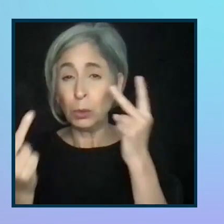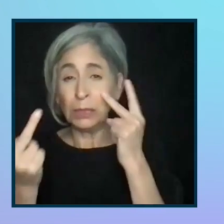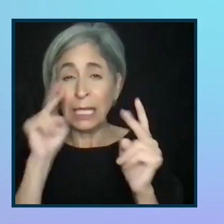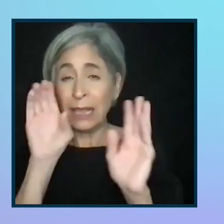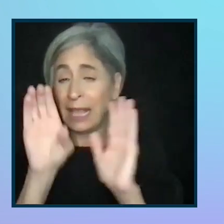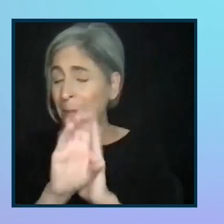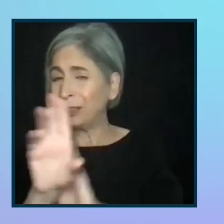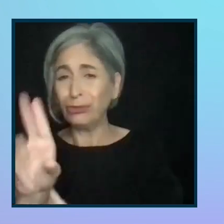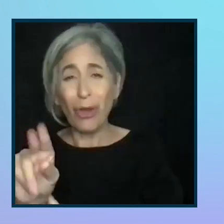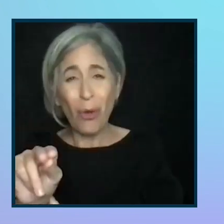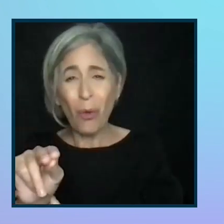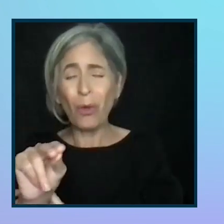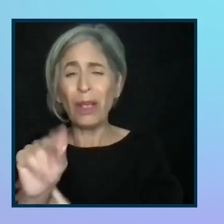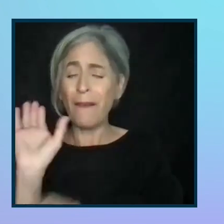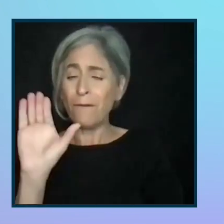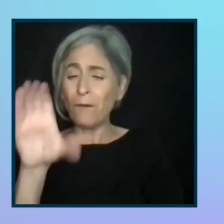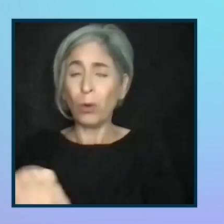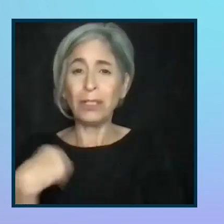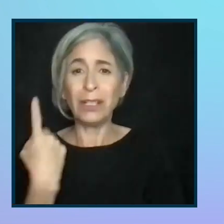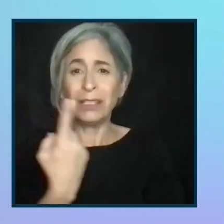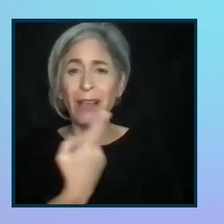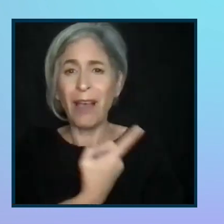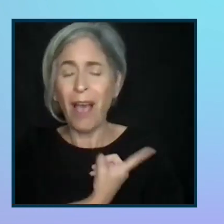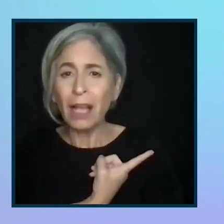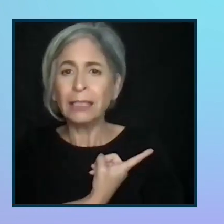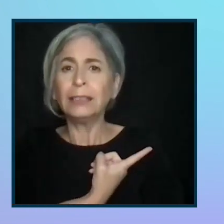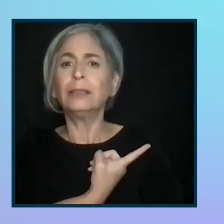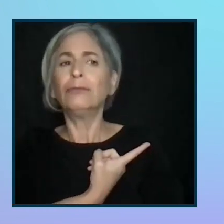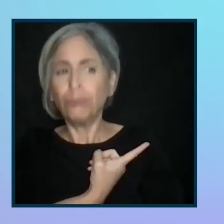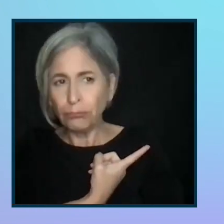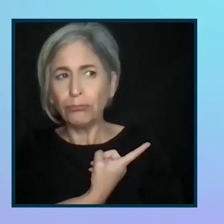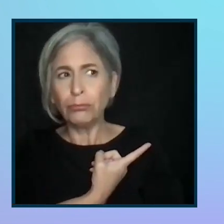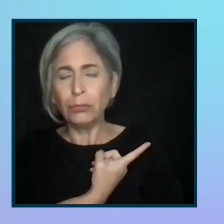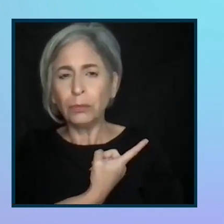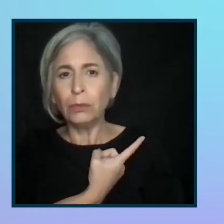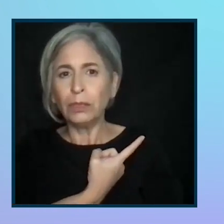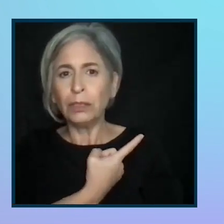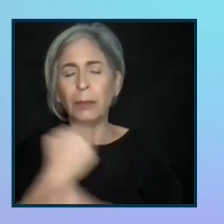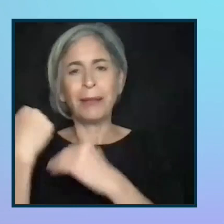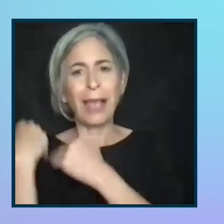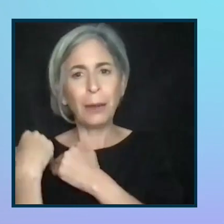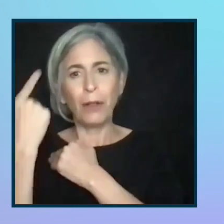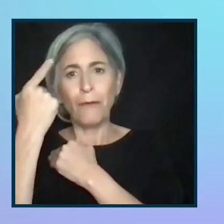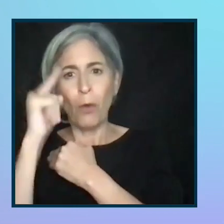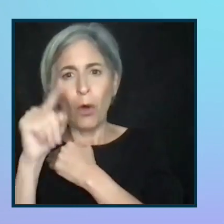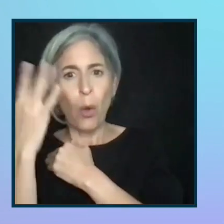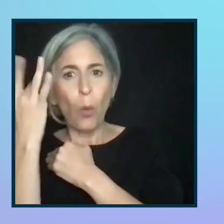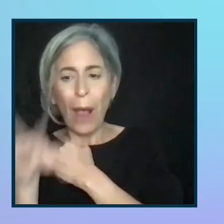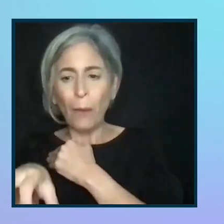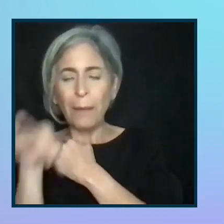it forces us to be accountable for why we pick the image in the first place.